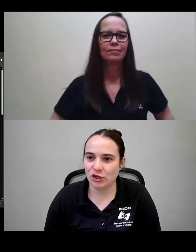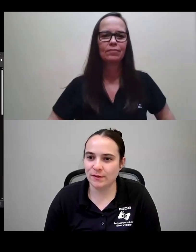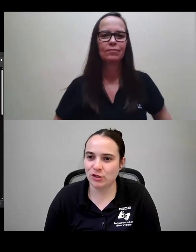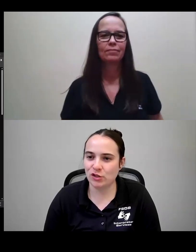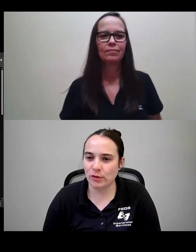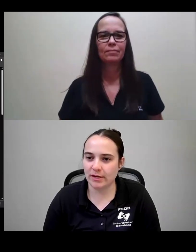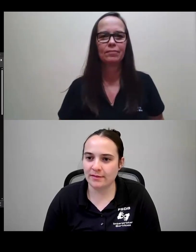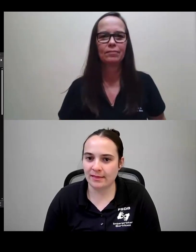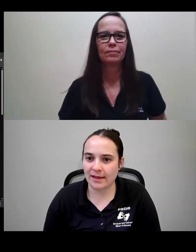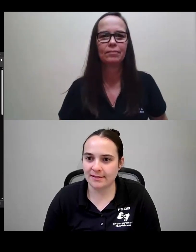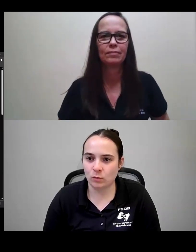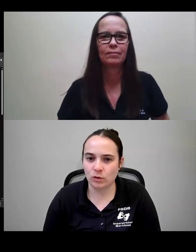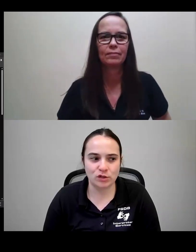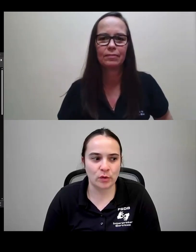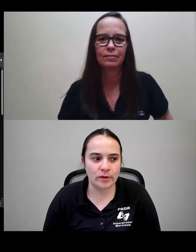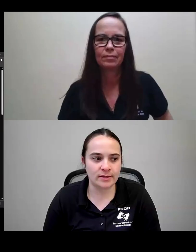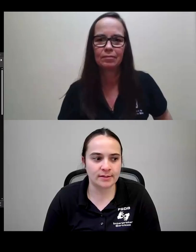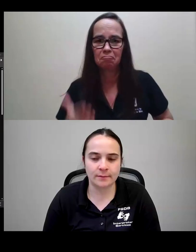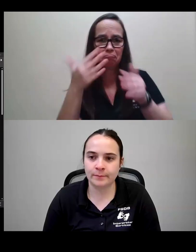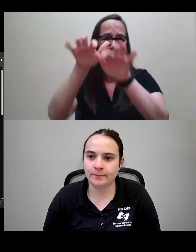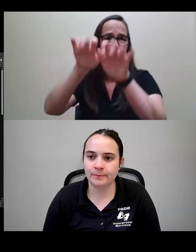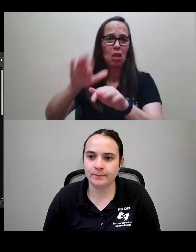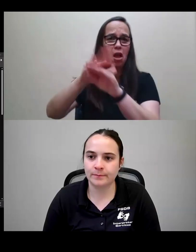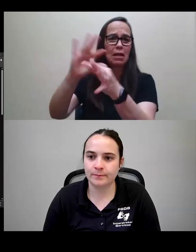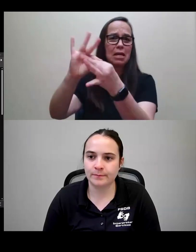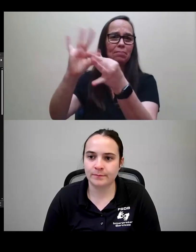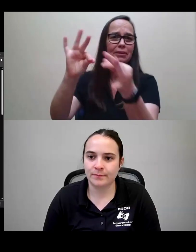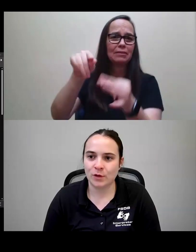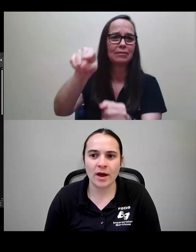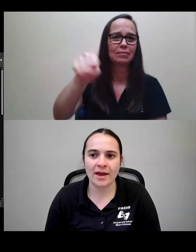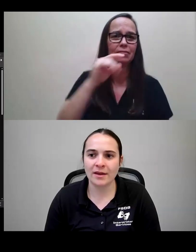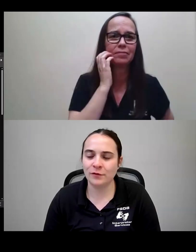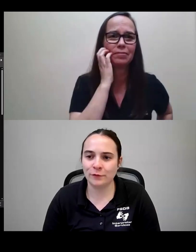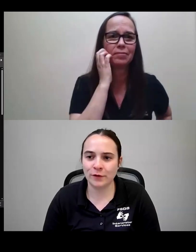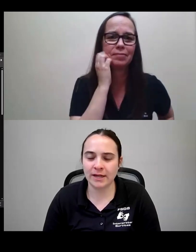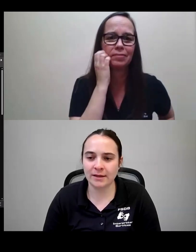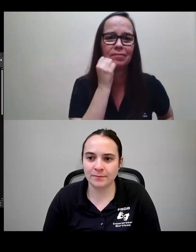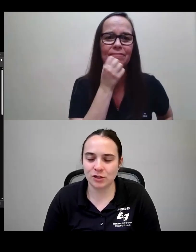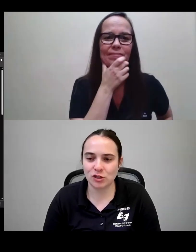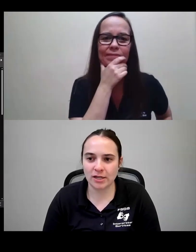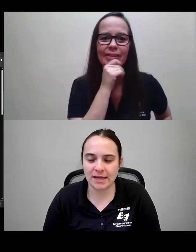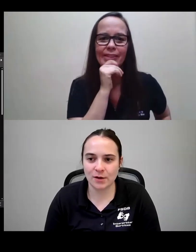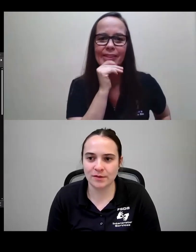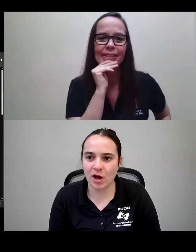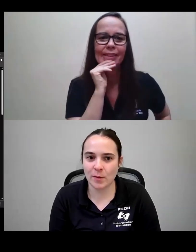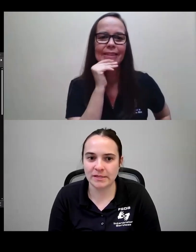teacher and the student in that lesson? What did you notice? Go ahead. Feel free to jot it down in